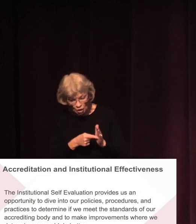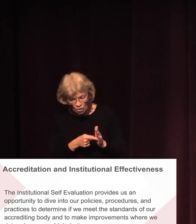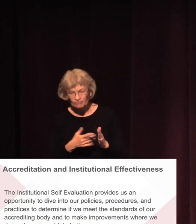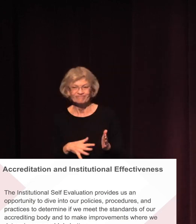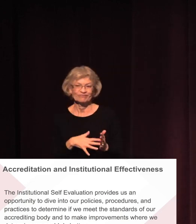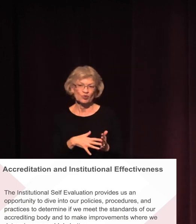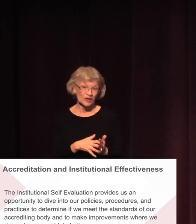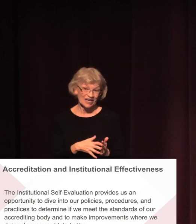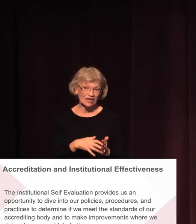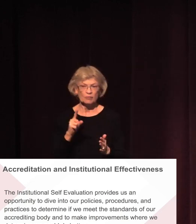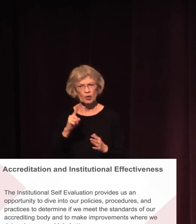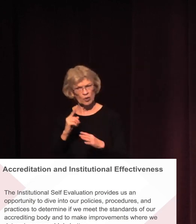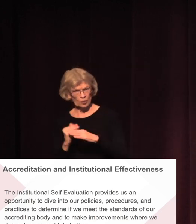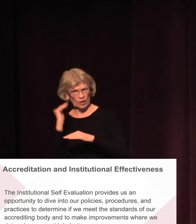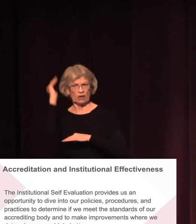effective college.